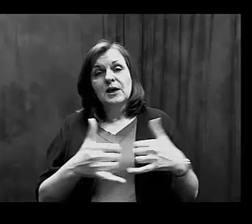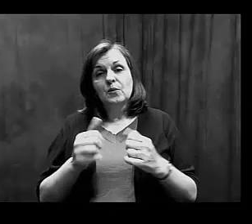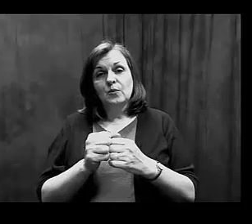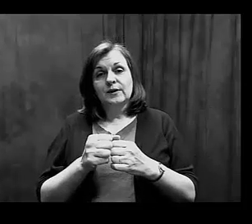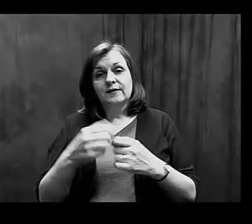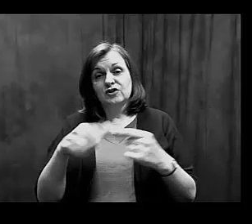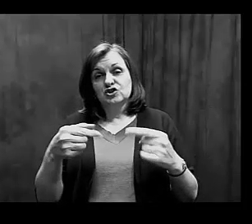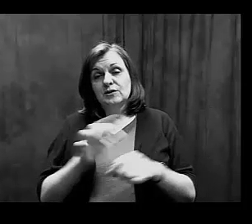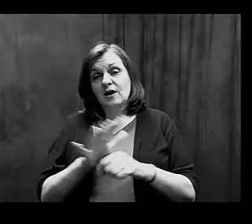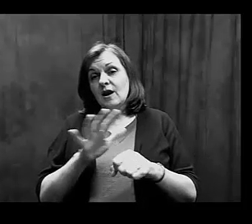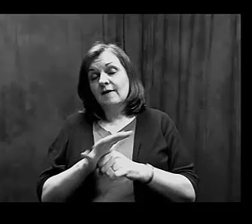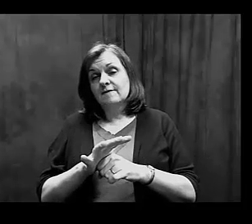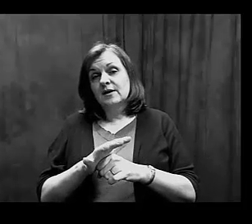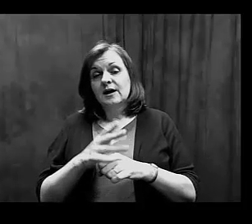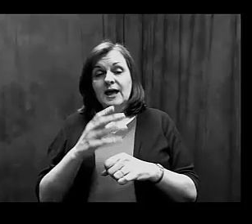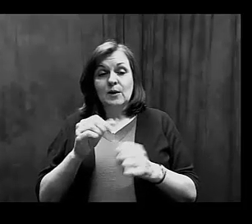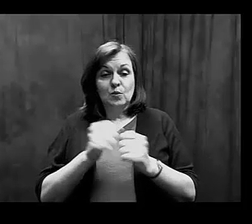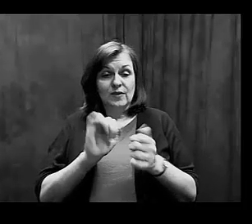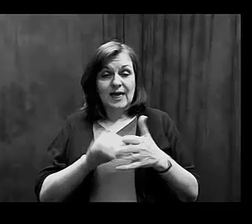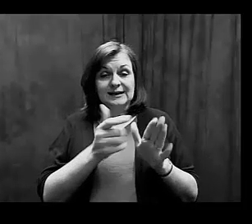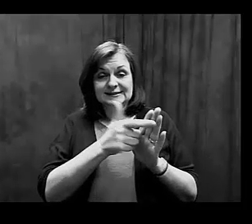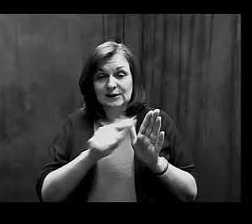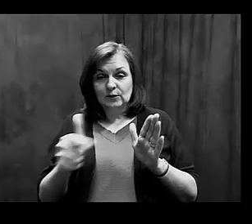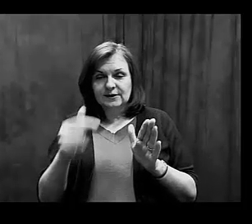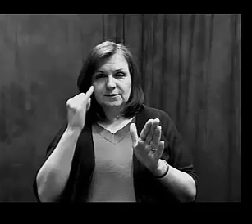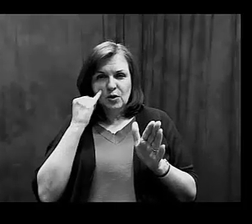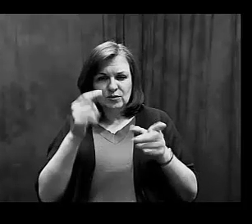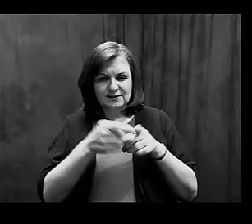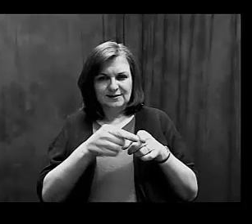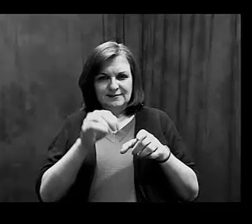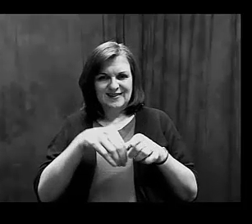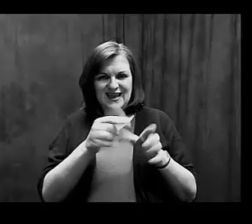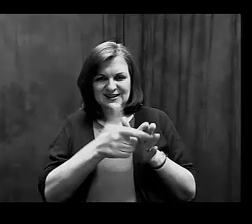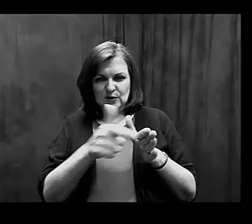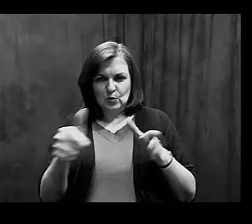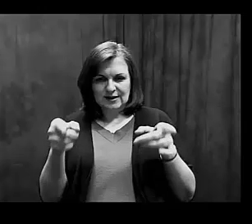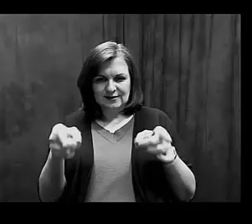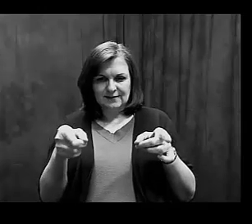that if they change anything in this sequence if they change